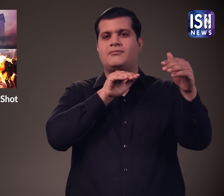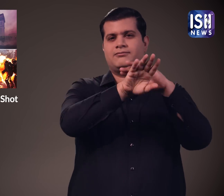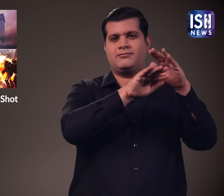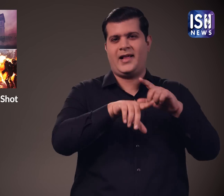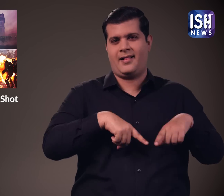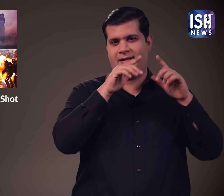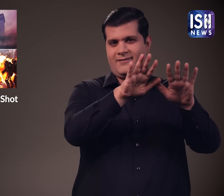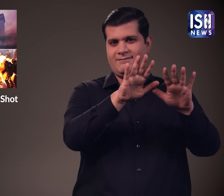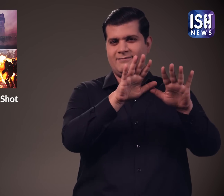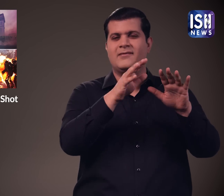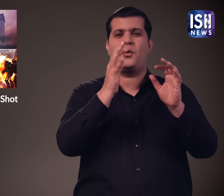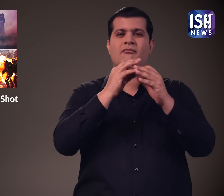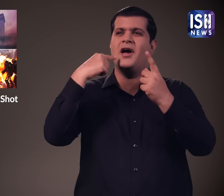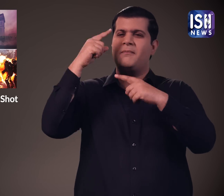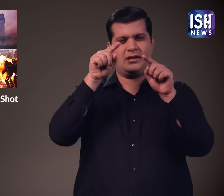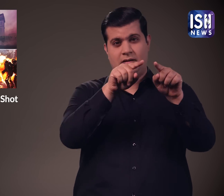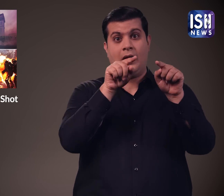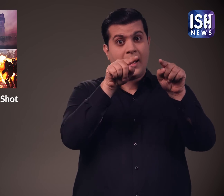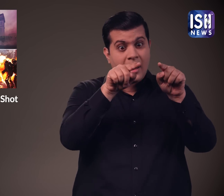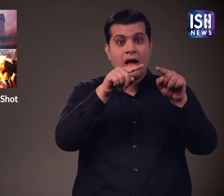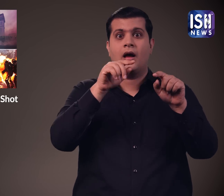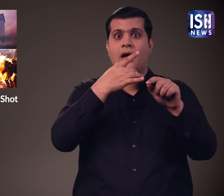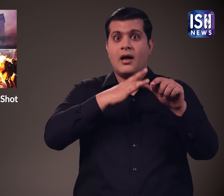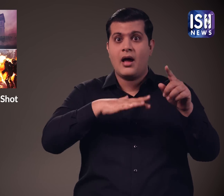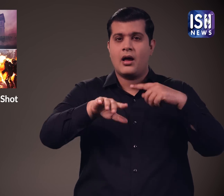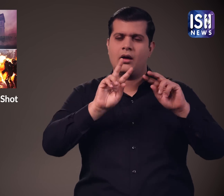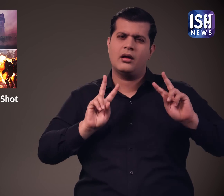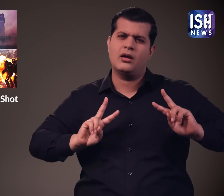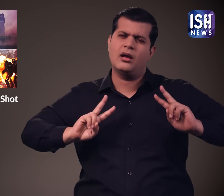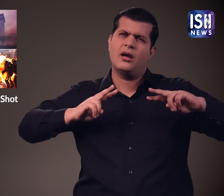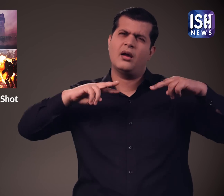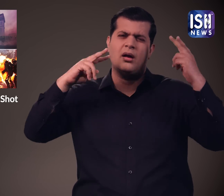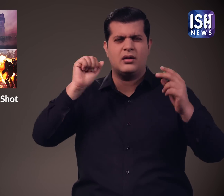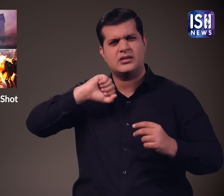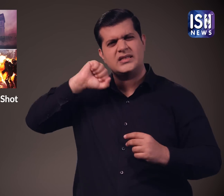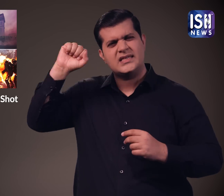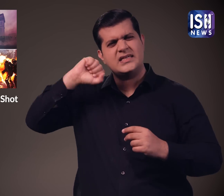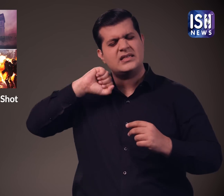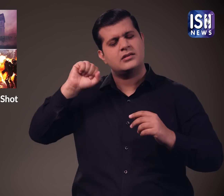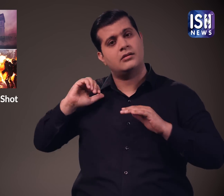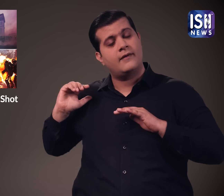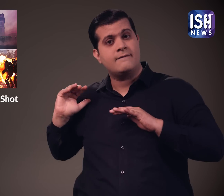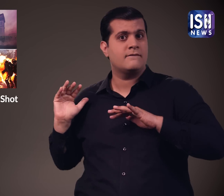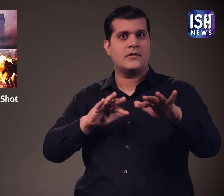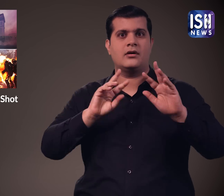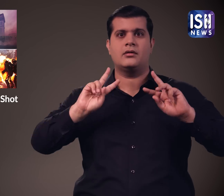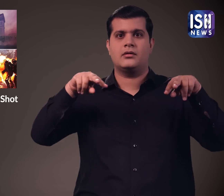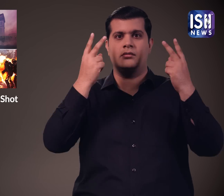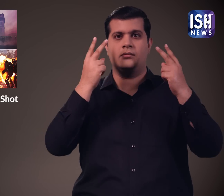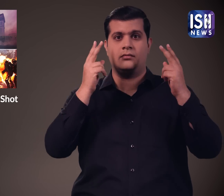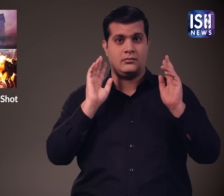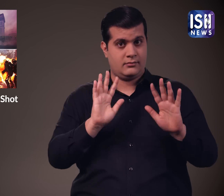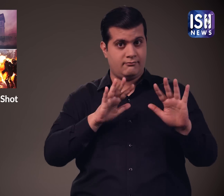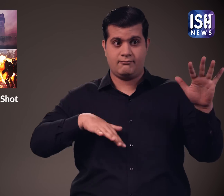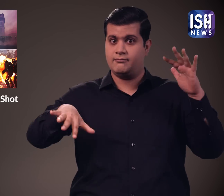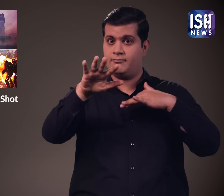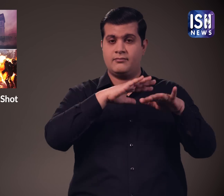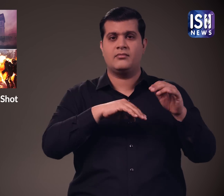The protestors included refugees as well as those living in France from generations.